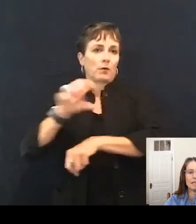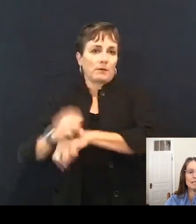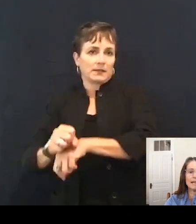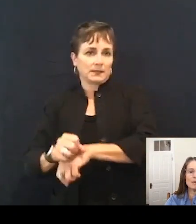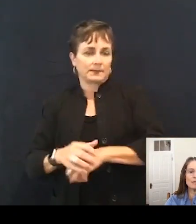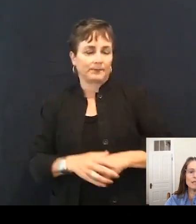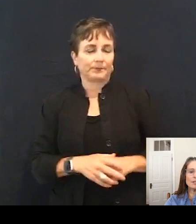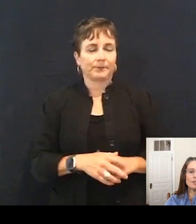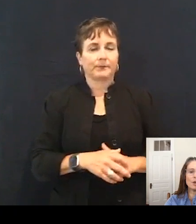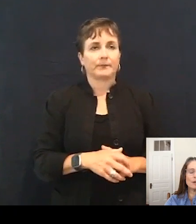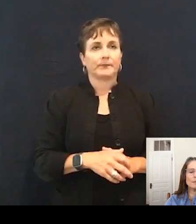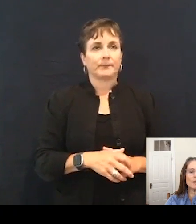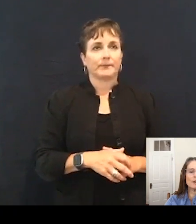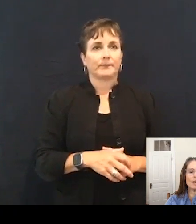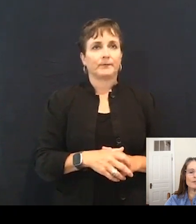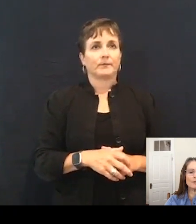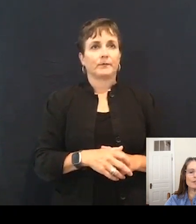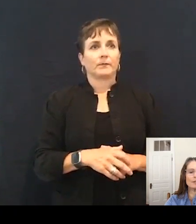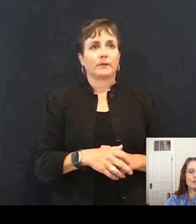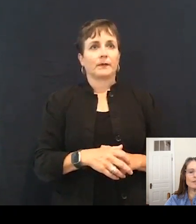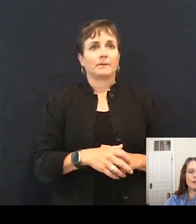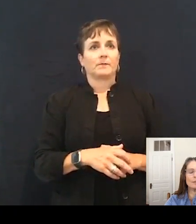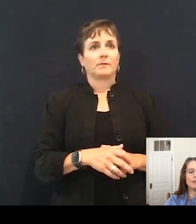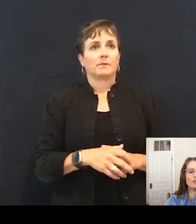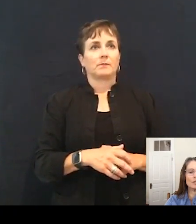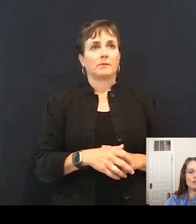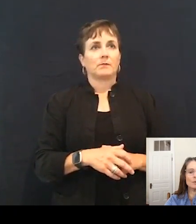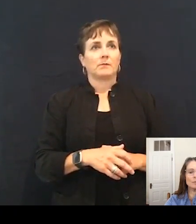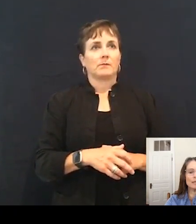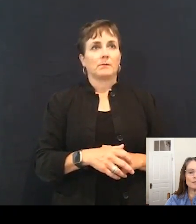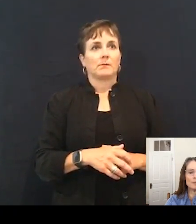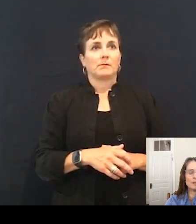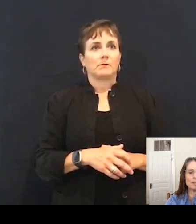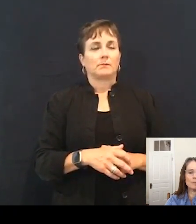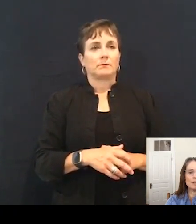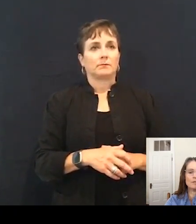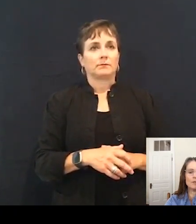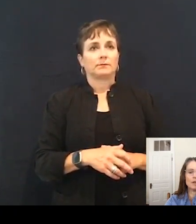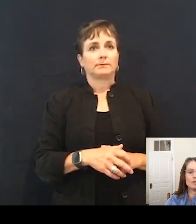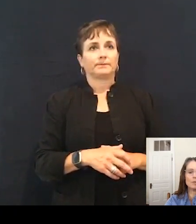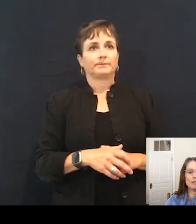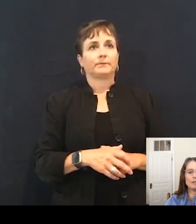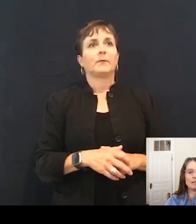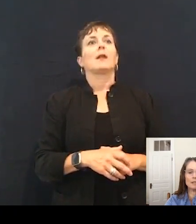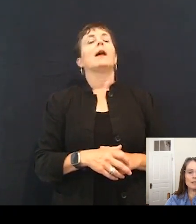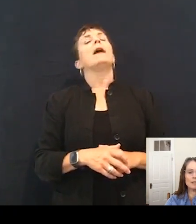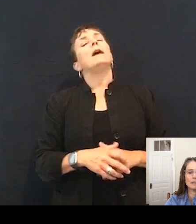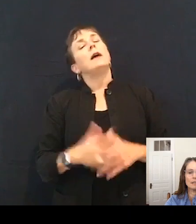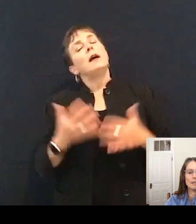Now, I'd like to talk about our efforts to develop a gene replacement therapy for USH1C.